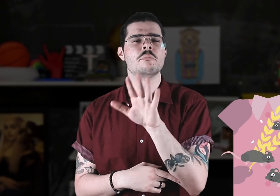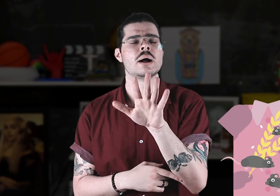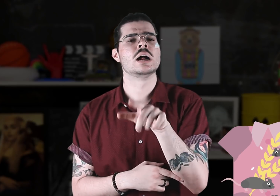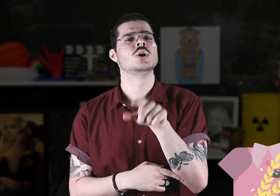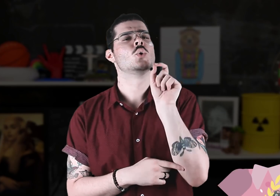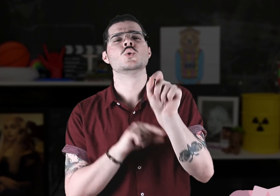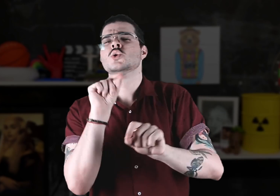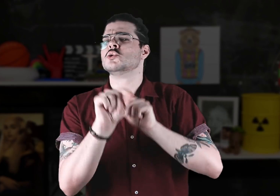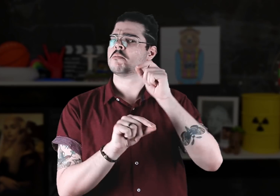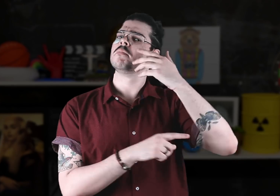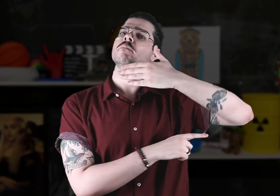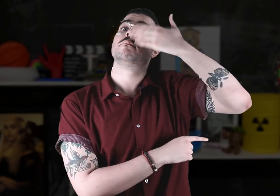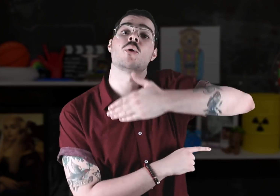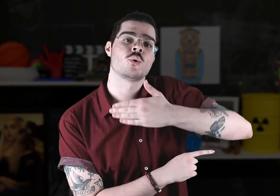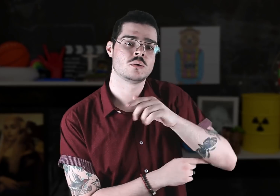But what did he "prove"?